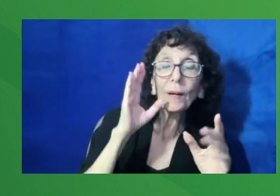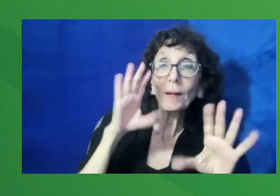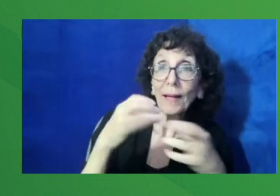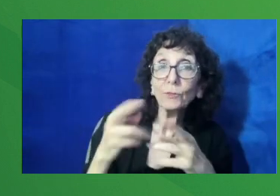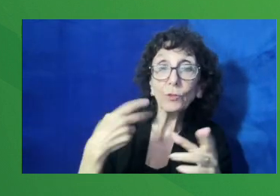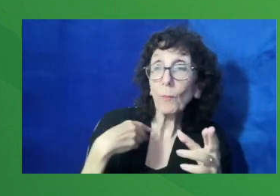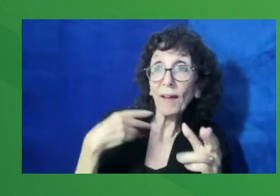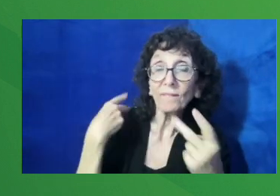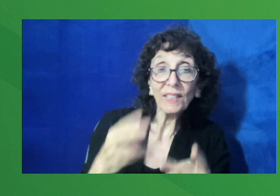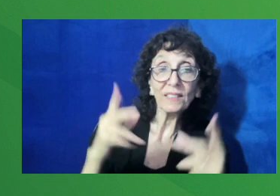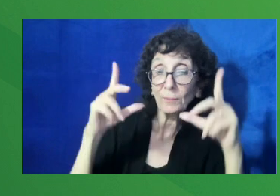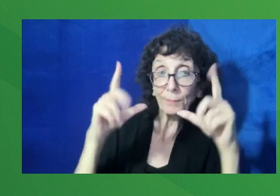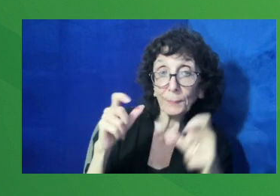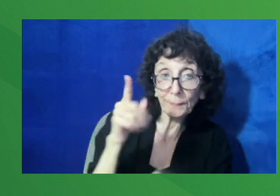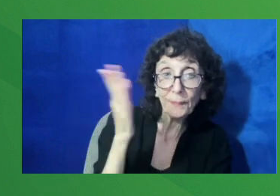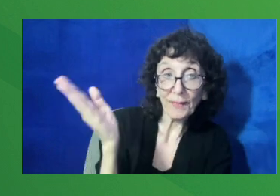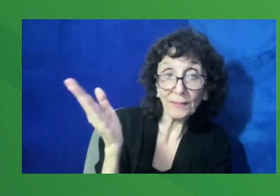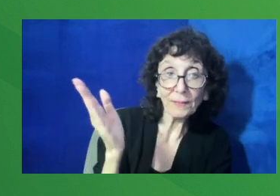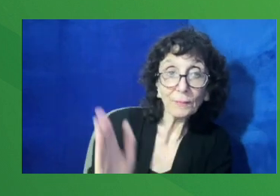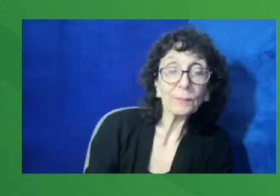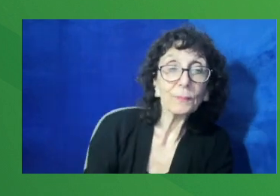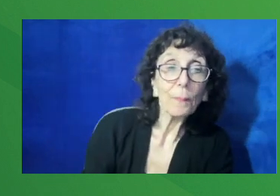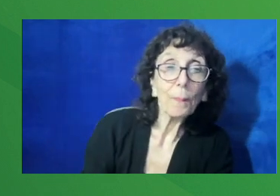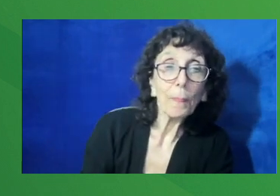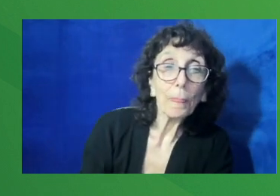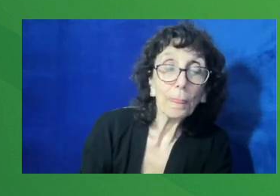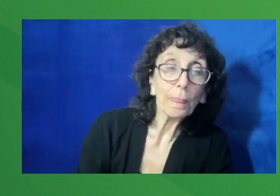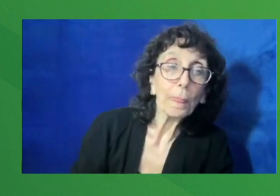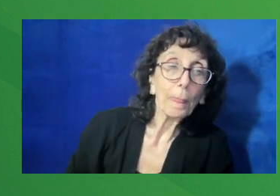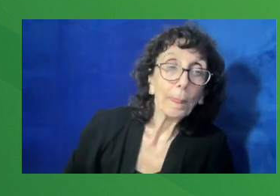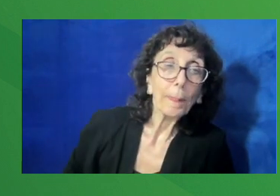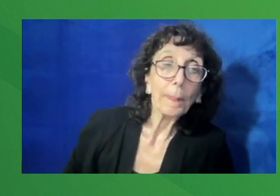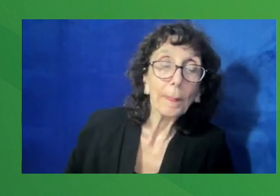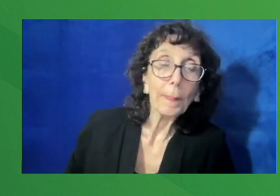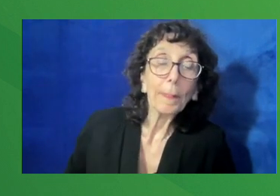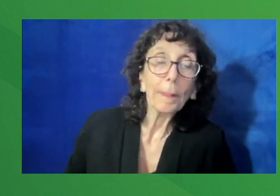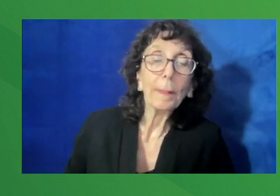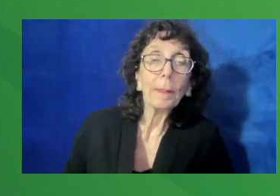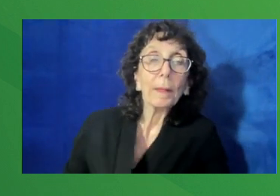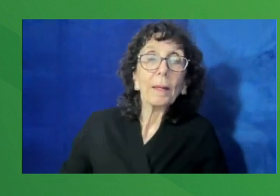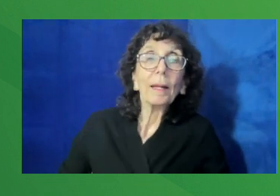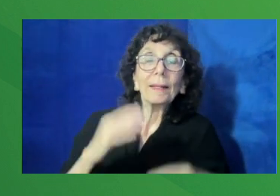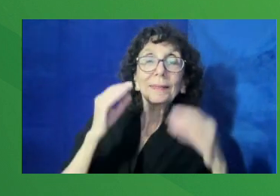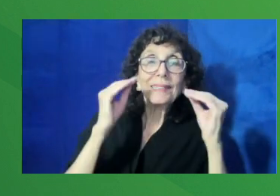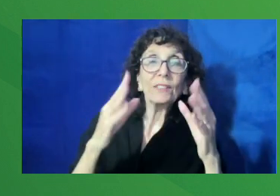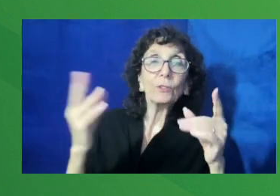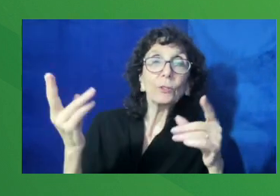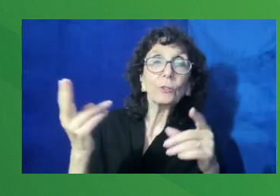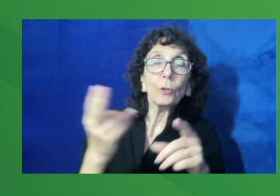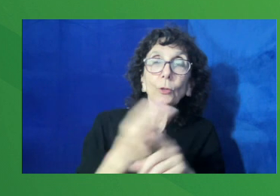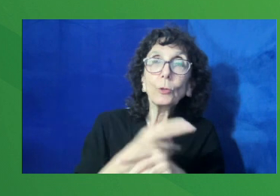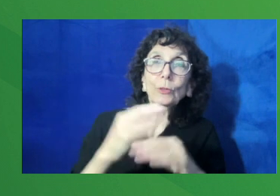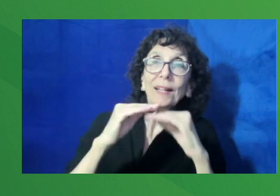where teachers have posed questions that use sustainable living around climate change or